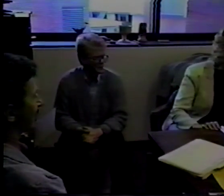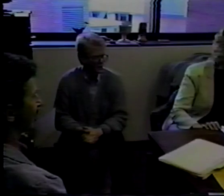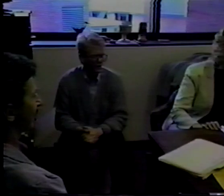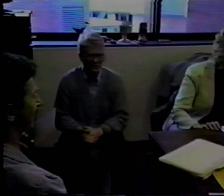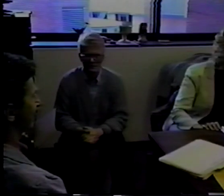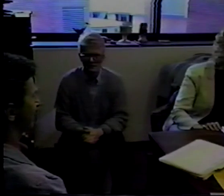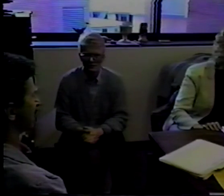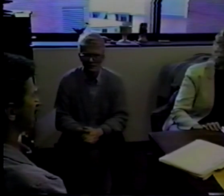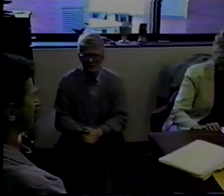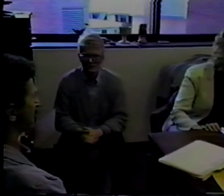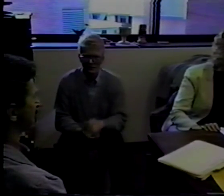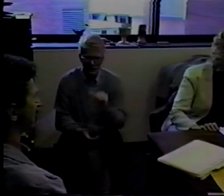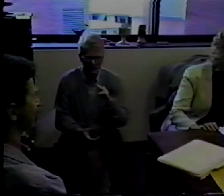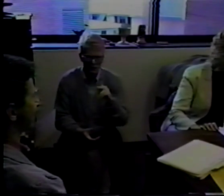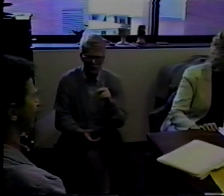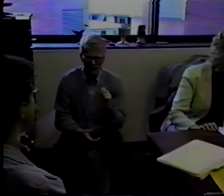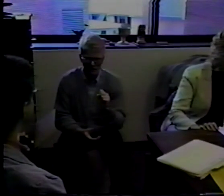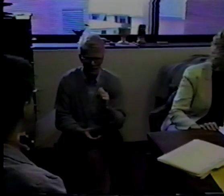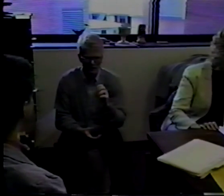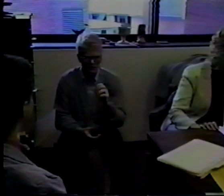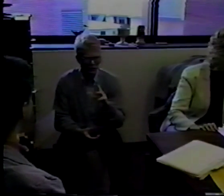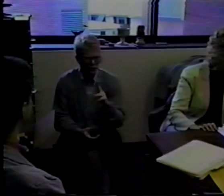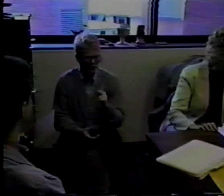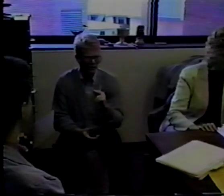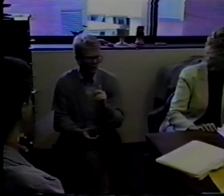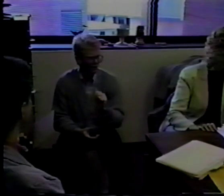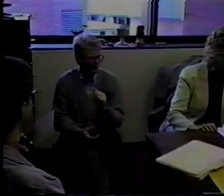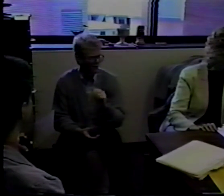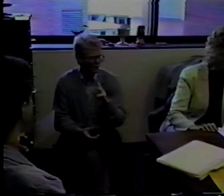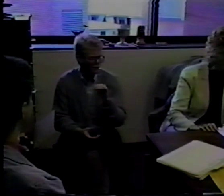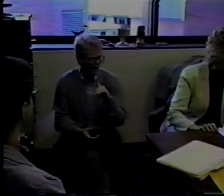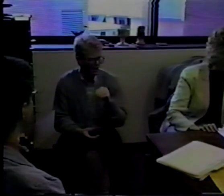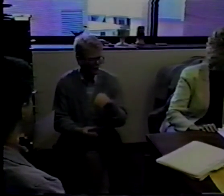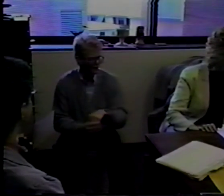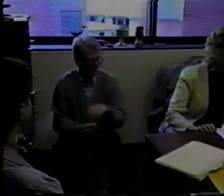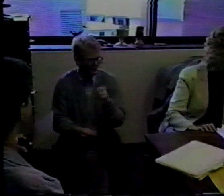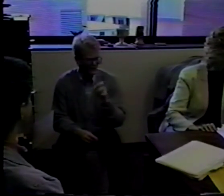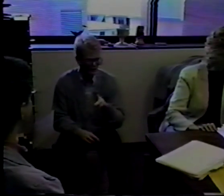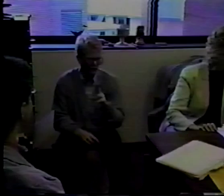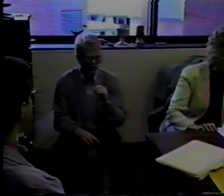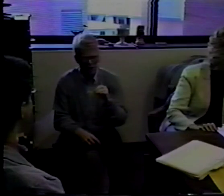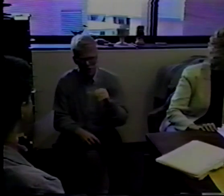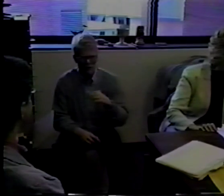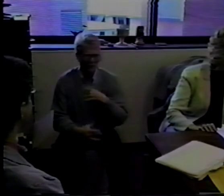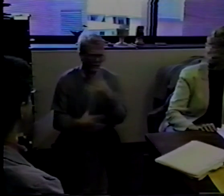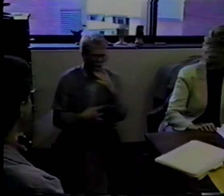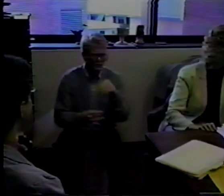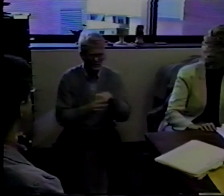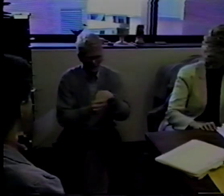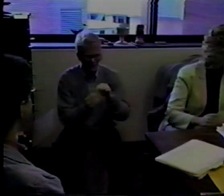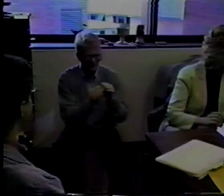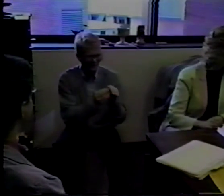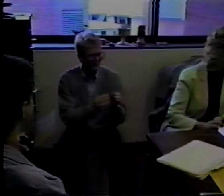Machine: DRKS KOA radio in Denver, Colorado. (clicks buttons)